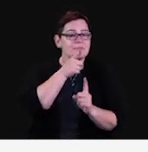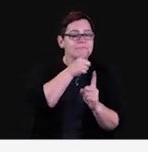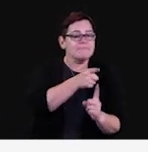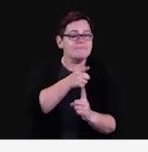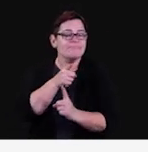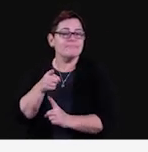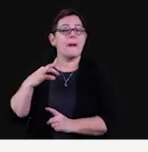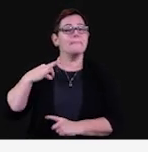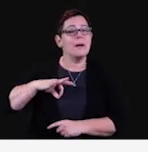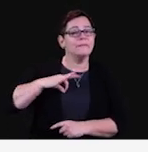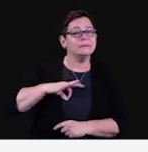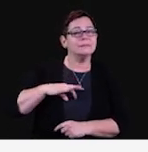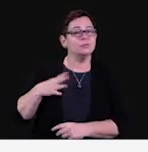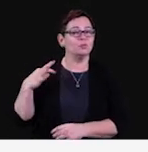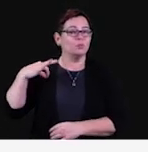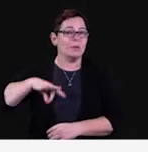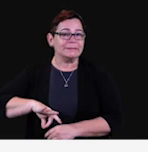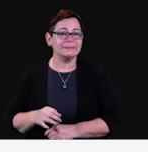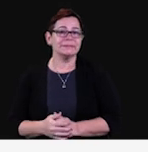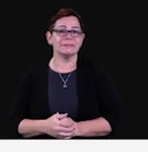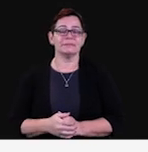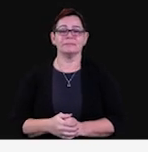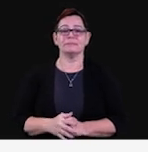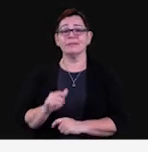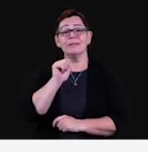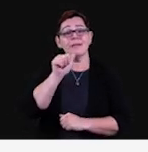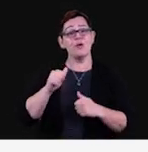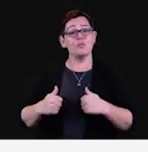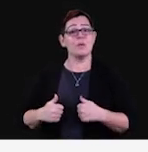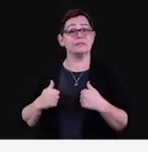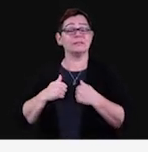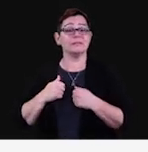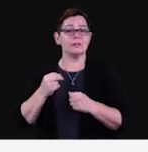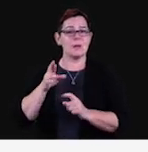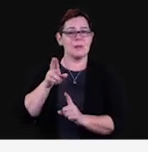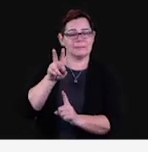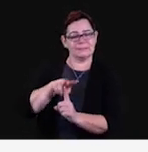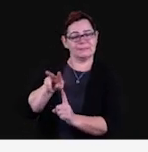Non-residents or deemed non-residents of Canada are not eligible.